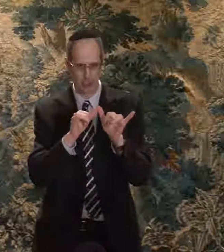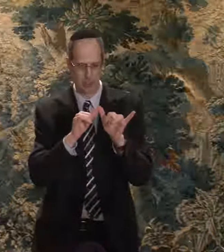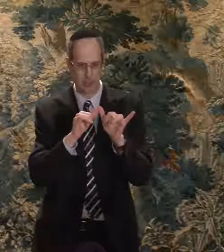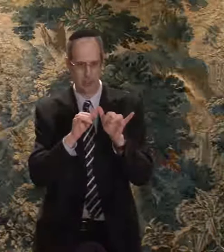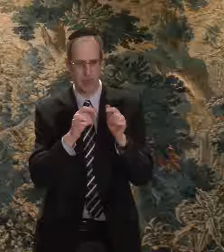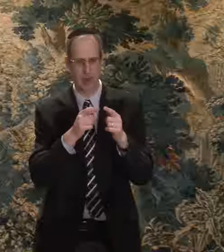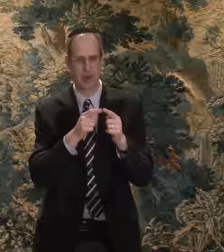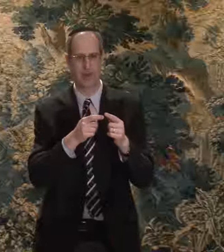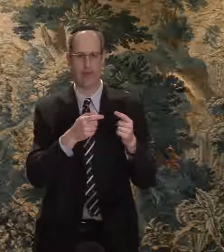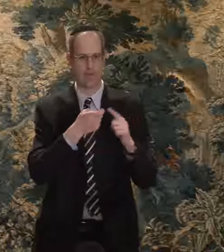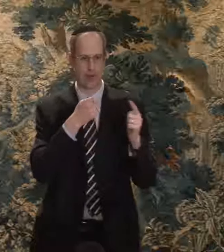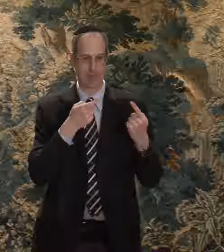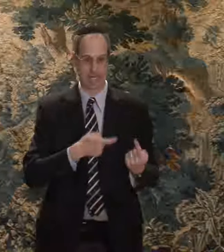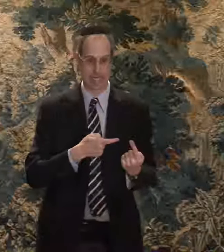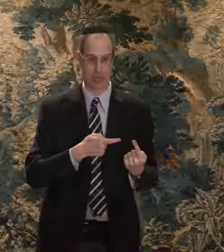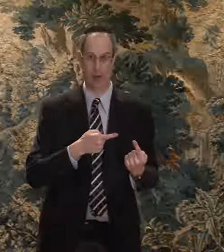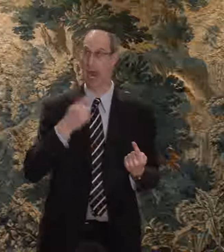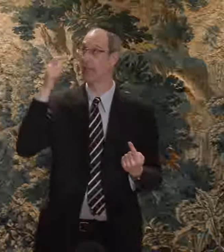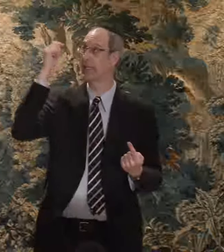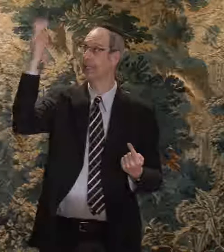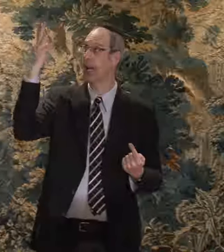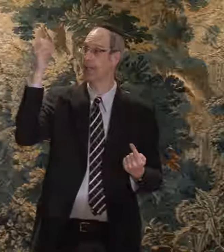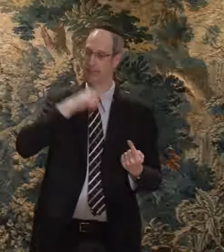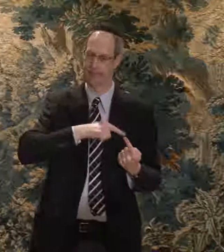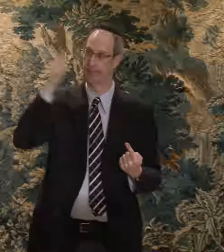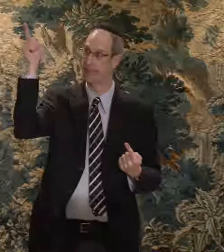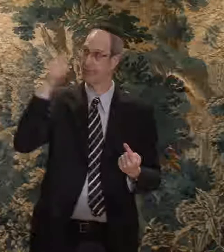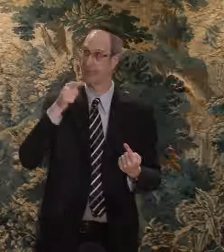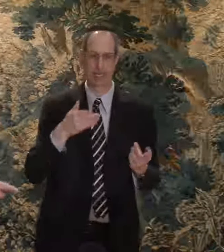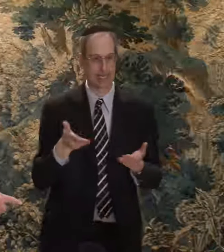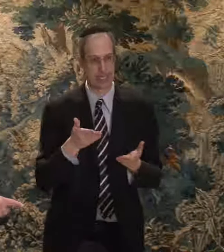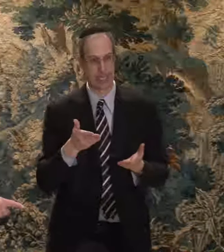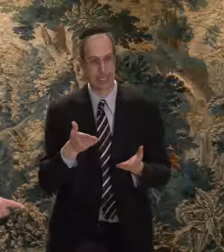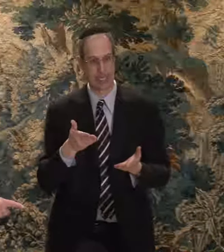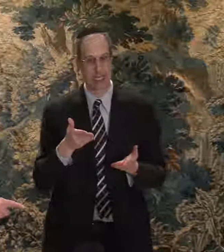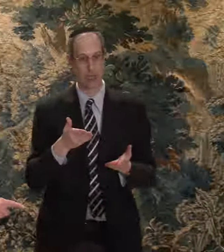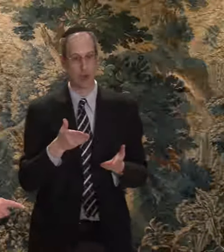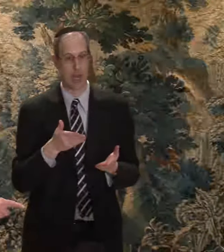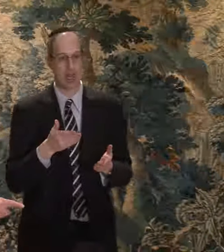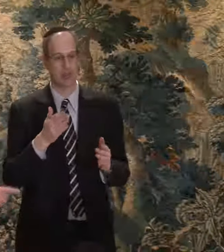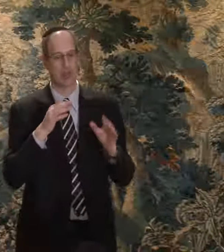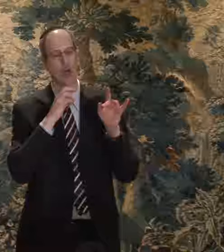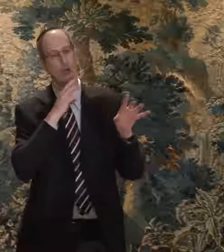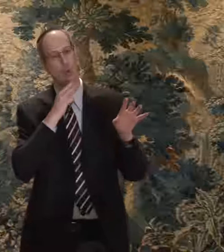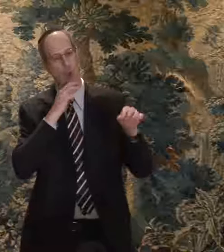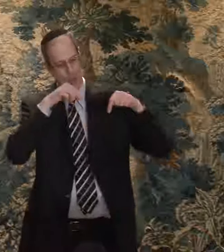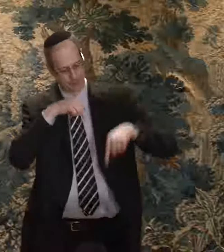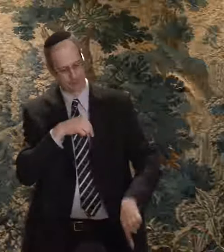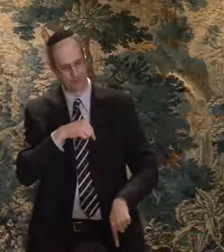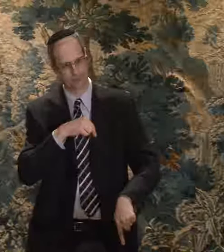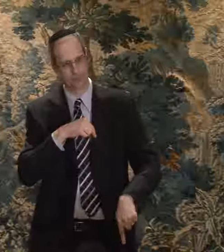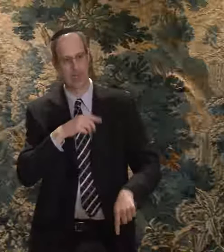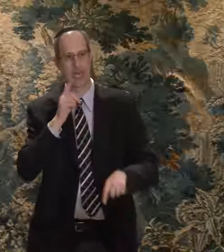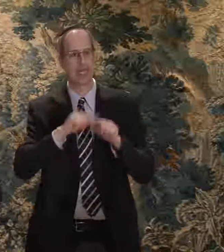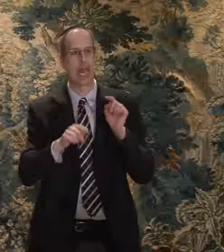between here and the Sun can be measured the distance between here and the bottom of the ocean can be measured the only thing that can't be measured is the